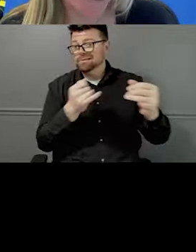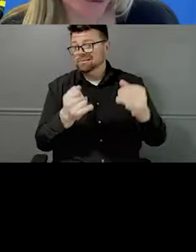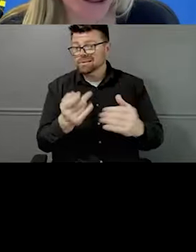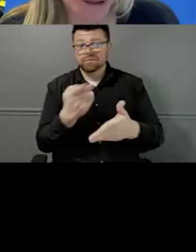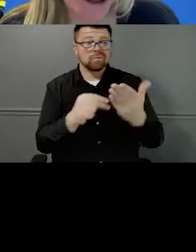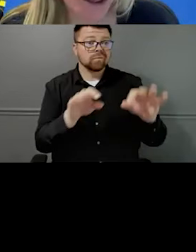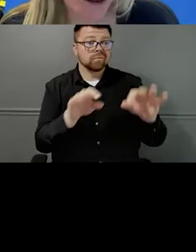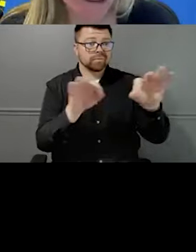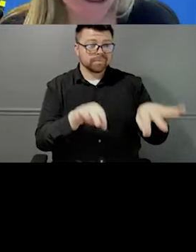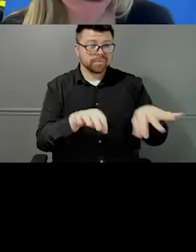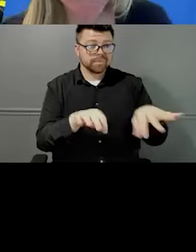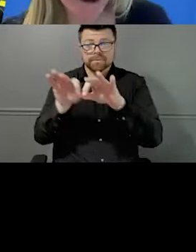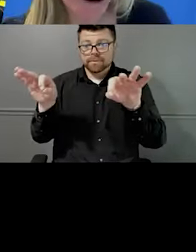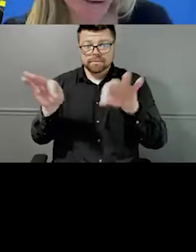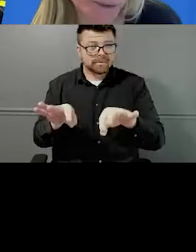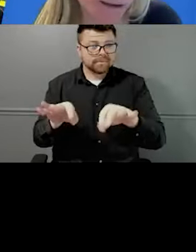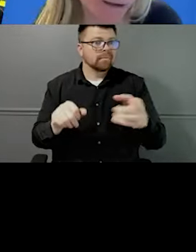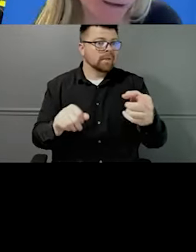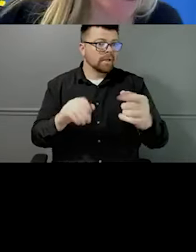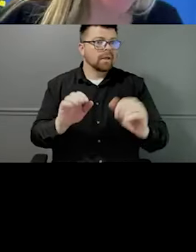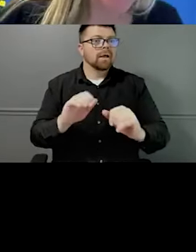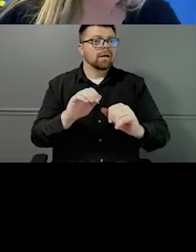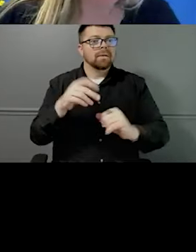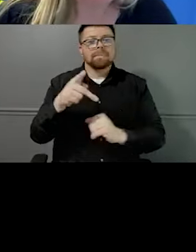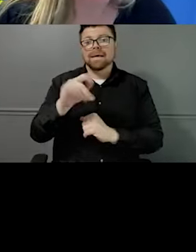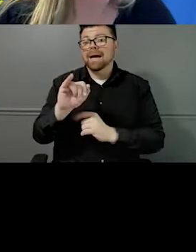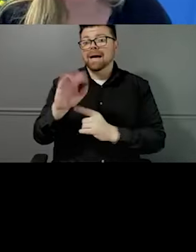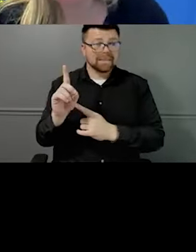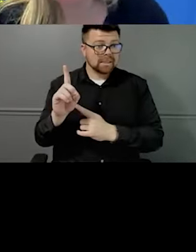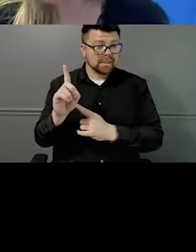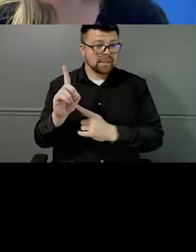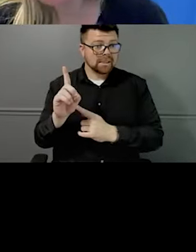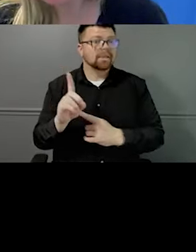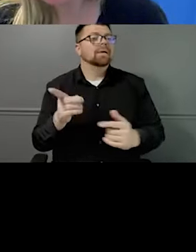the persistent identifier PID for the senior key person.